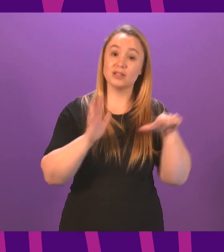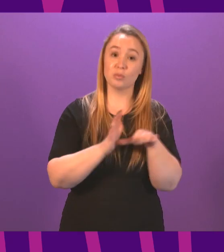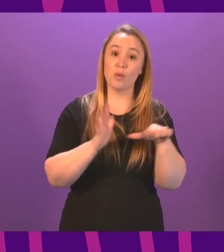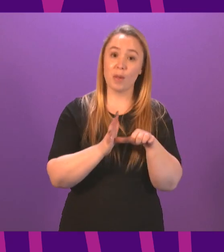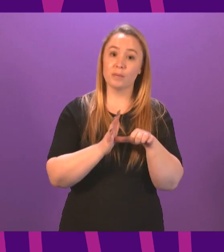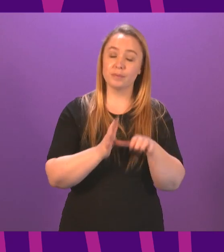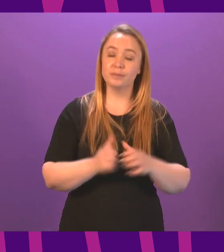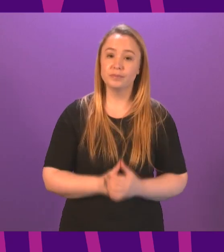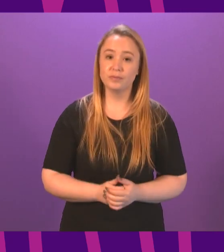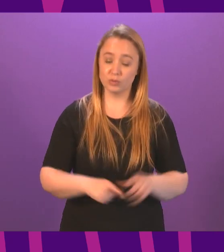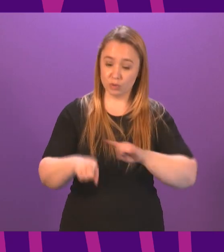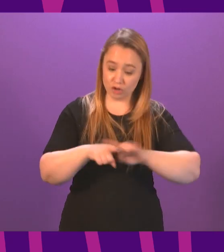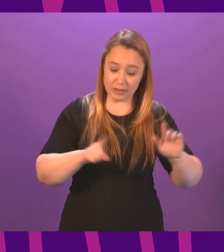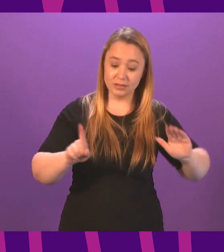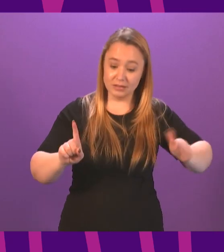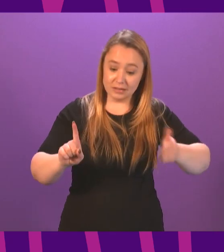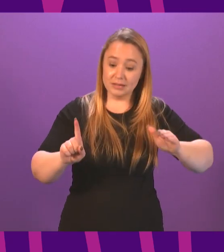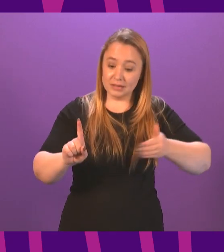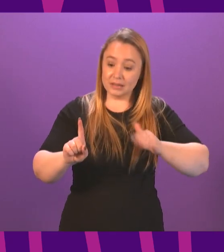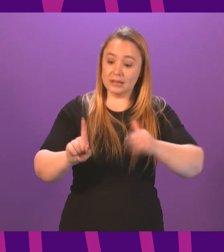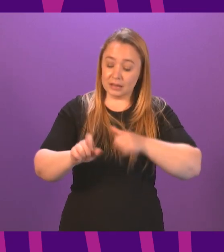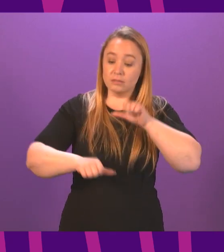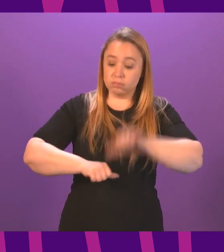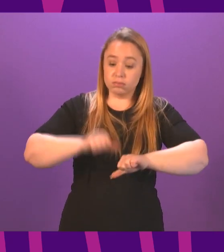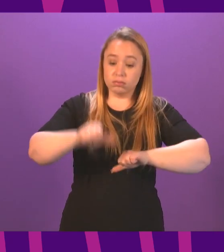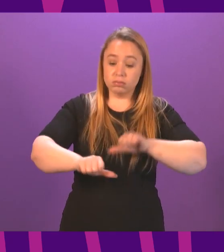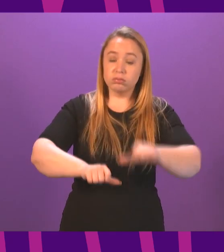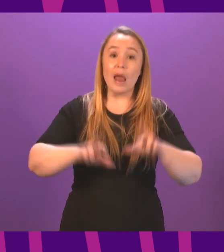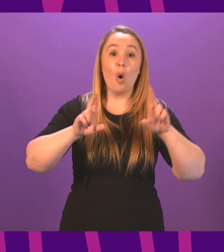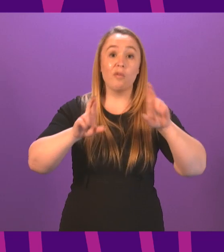through and hopefully get closer to the end of it, we will continue to consider how we